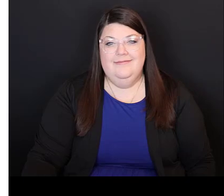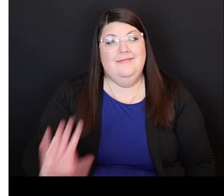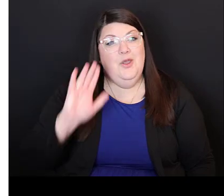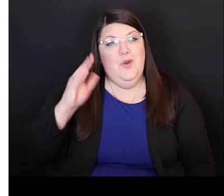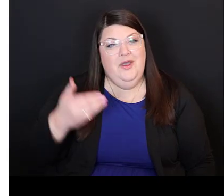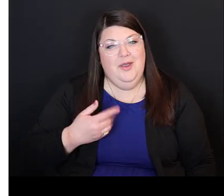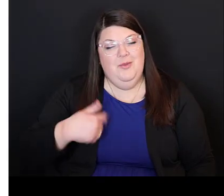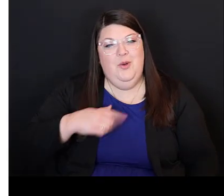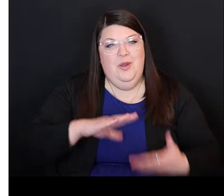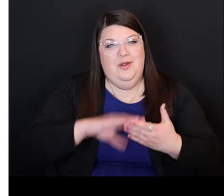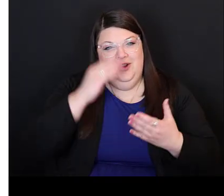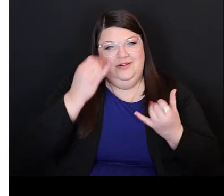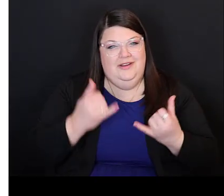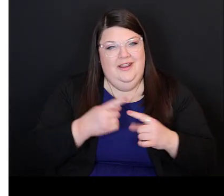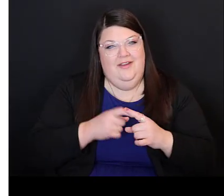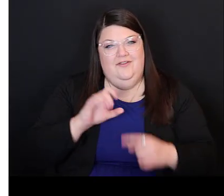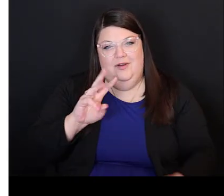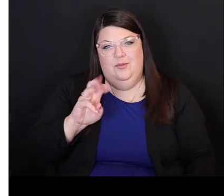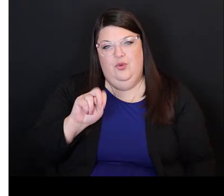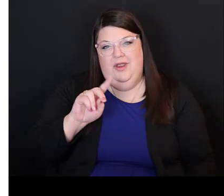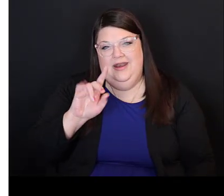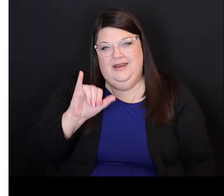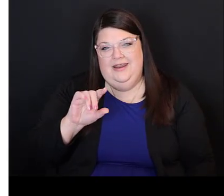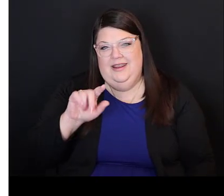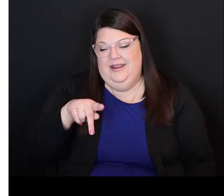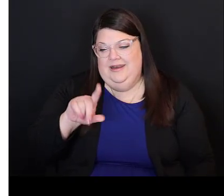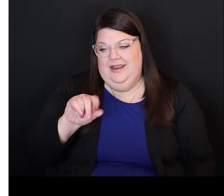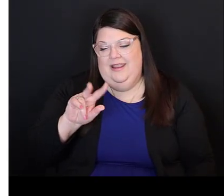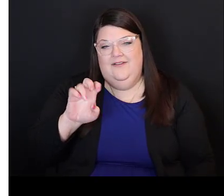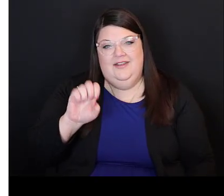Welcome to this video where we learned from Wendy Davis of the Pennsylvania